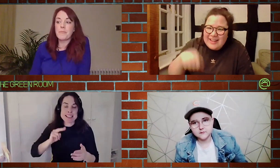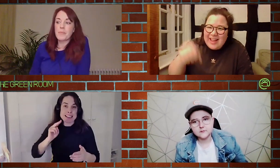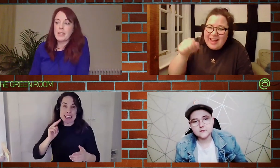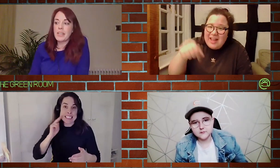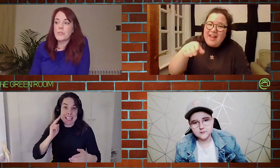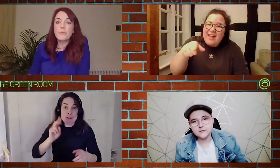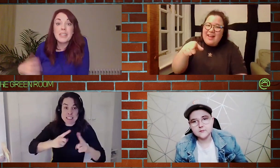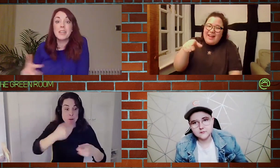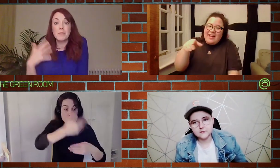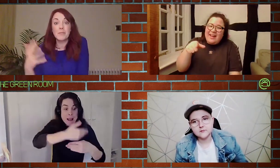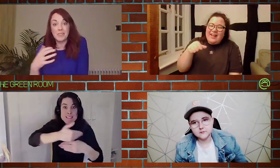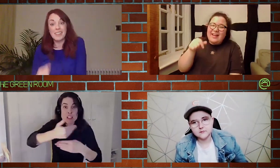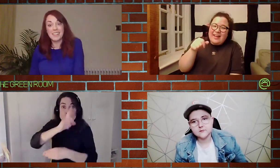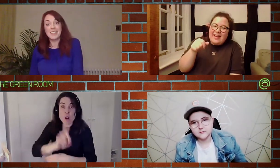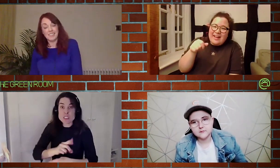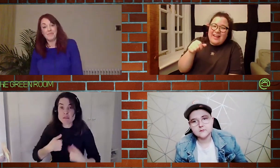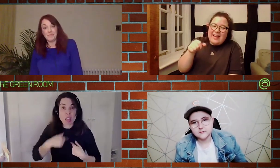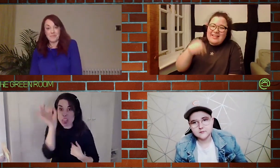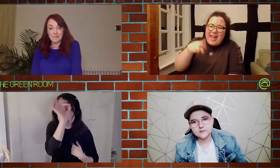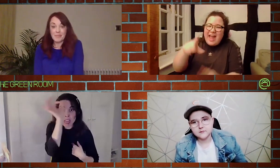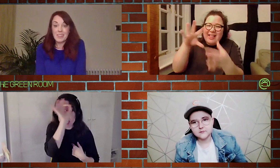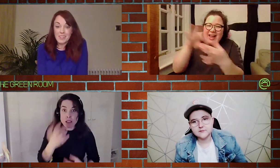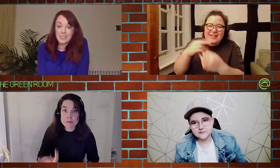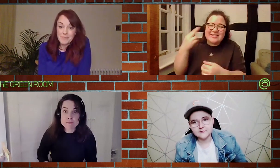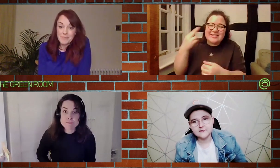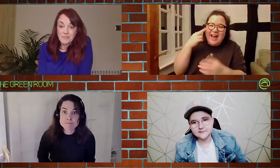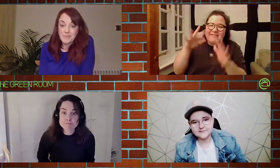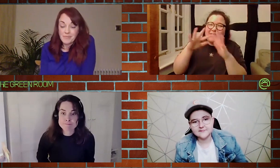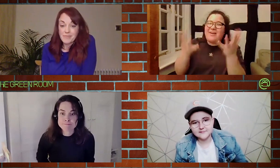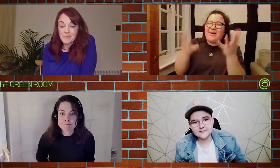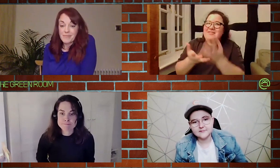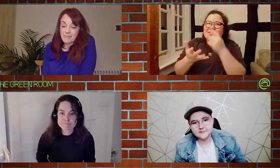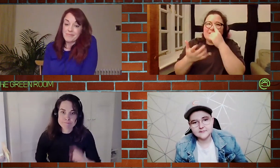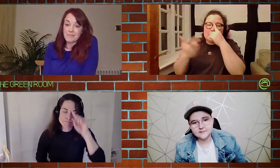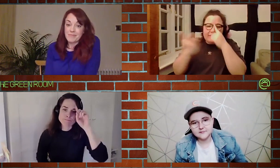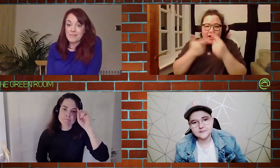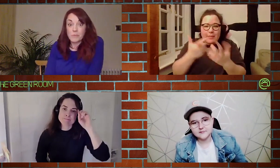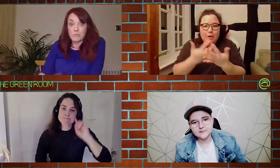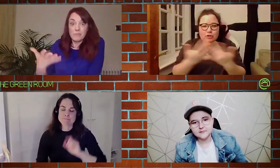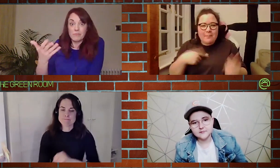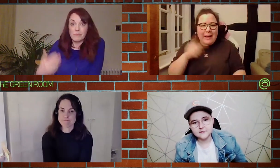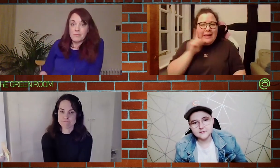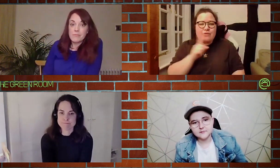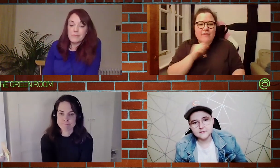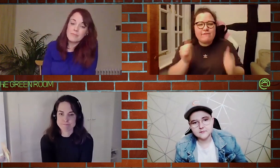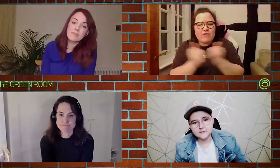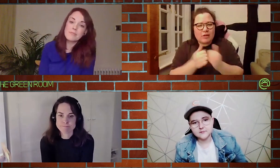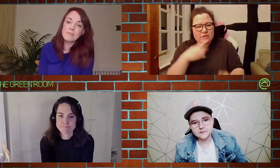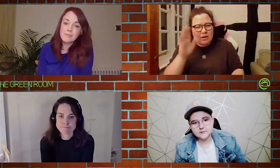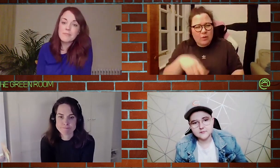Yes. Absoluetly. Yes and sorry to interrupt you there but just like thinking about the deaf world.